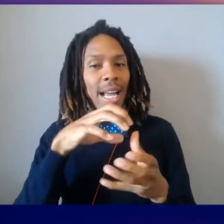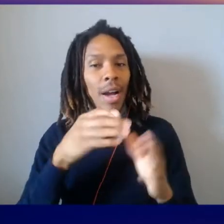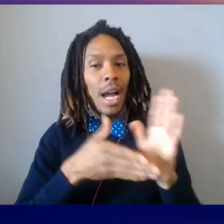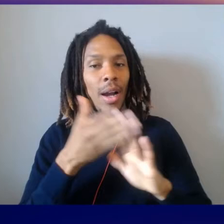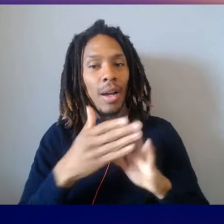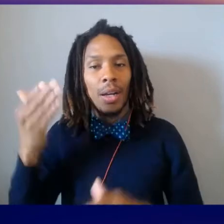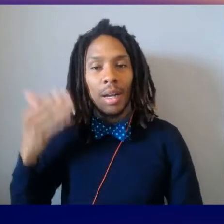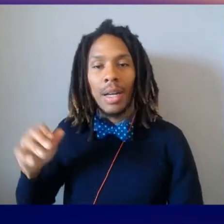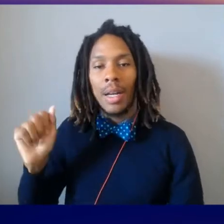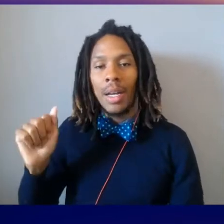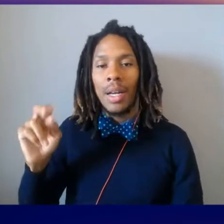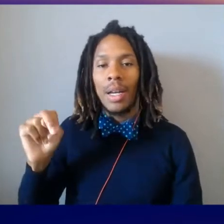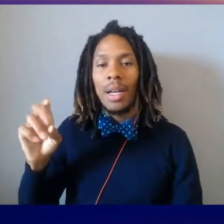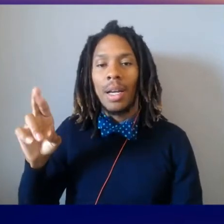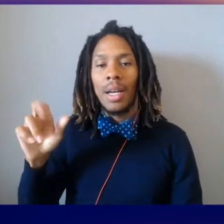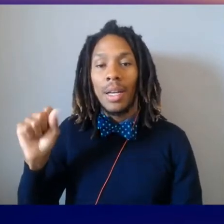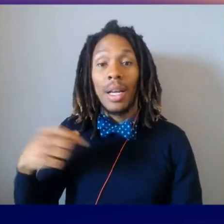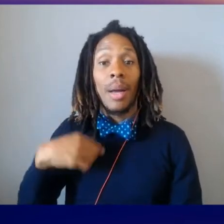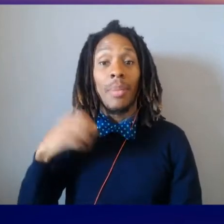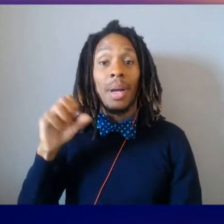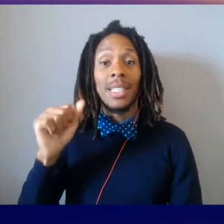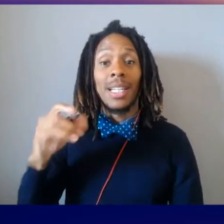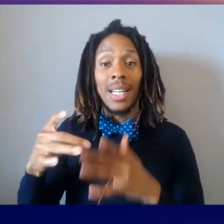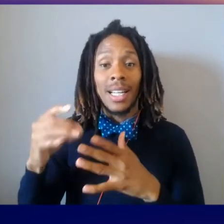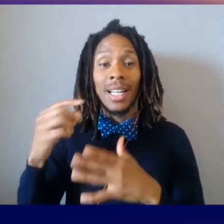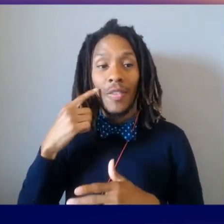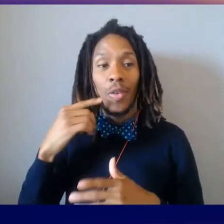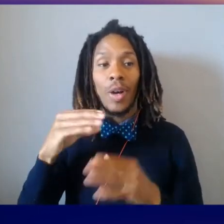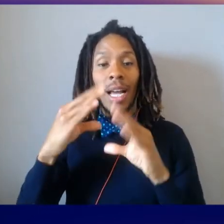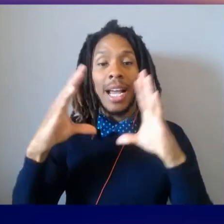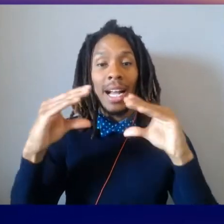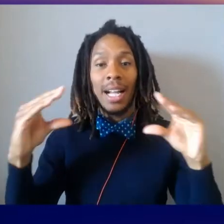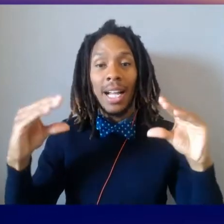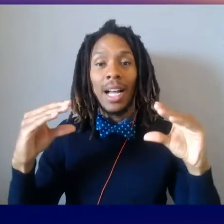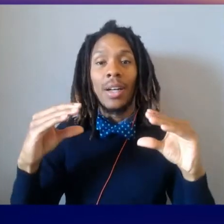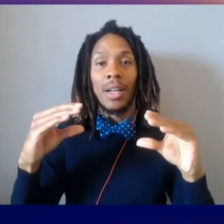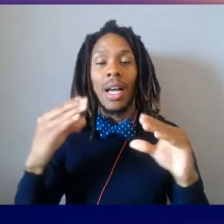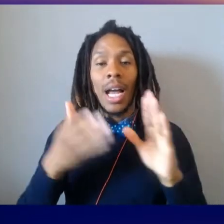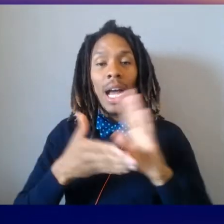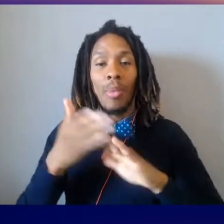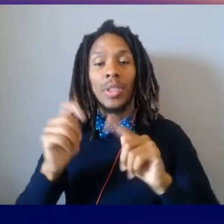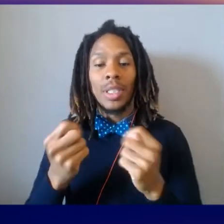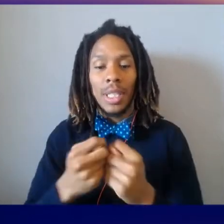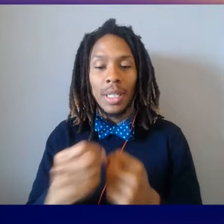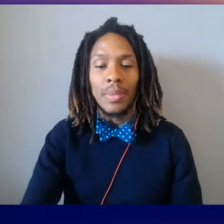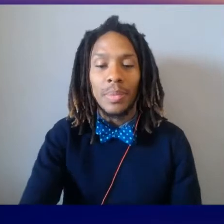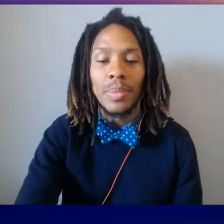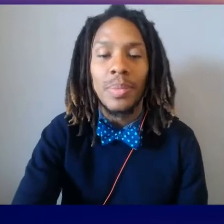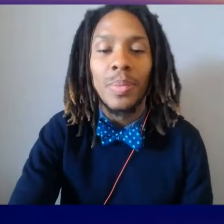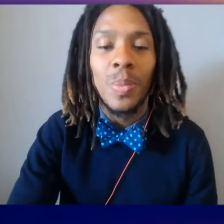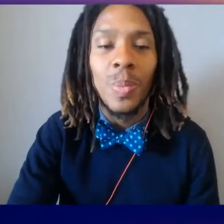I'm an SA leader for the Cloud Operations team also. Awesome. All right. So, we are here to talk about CloudTrail Lake.